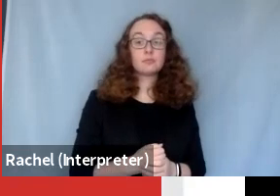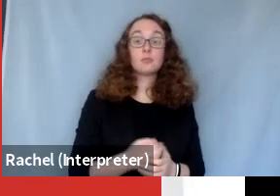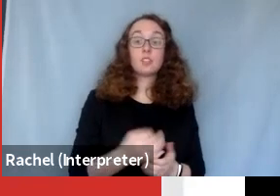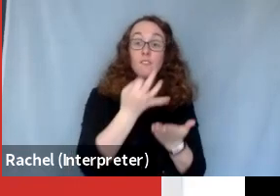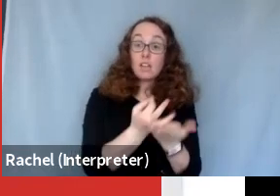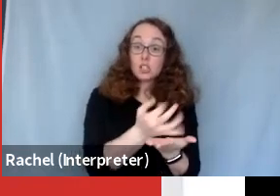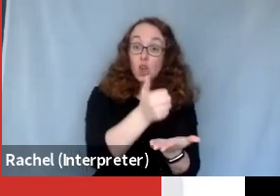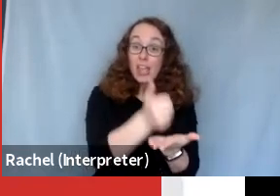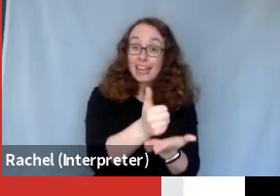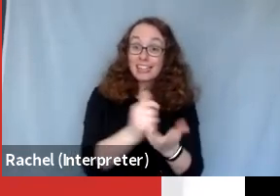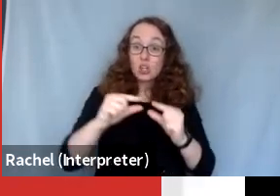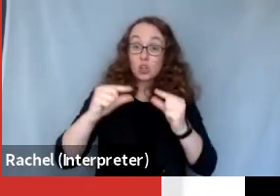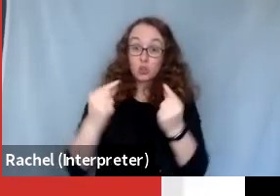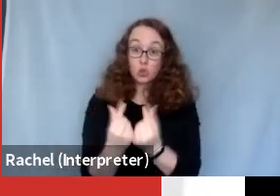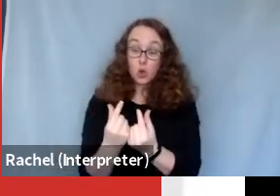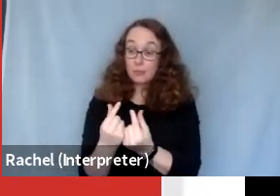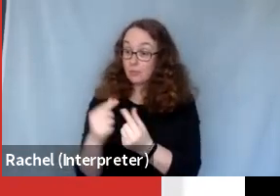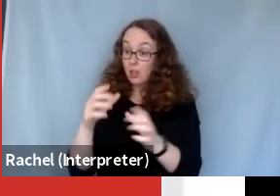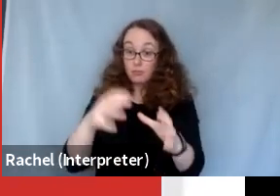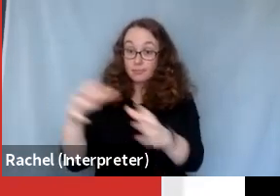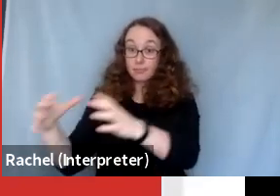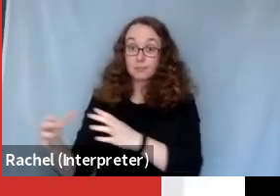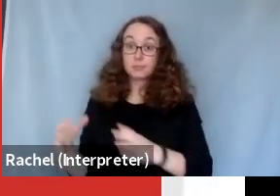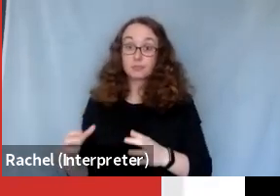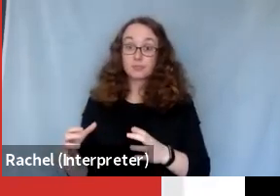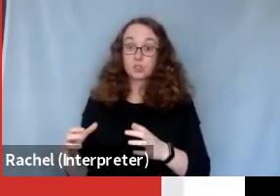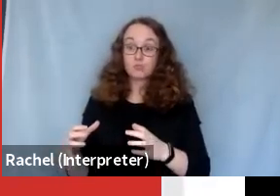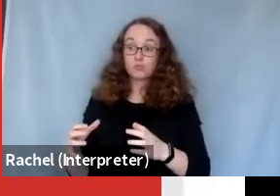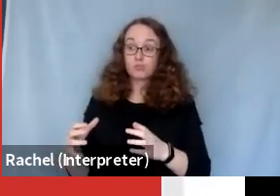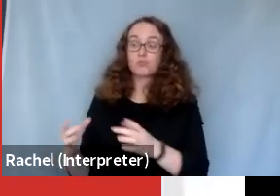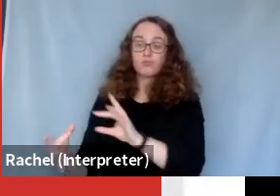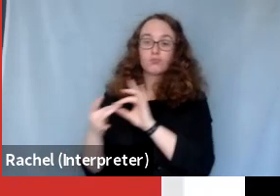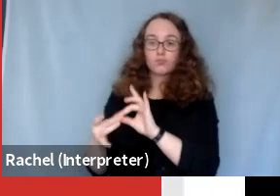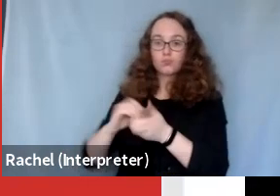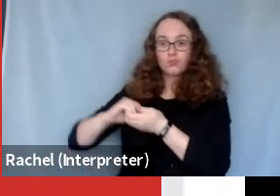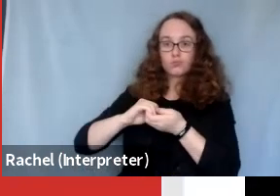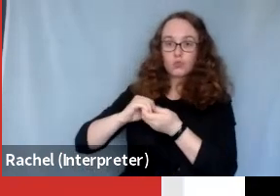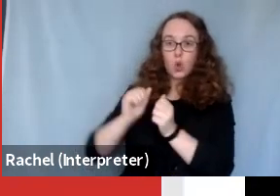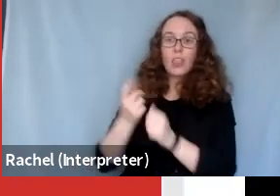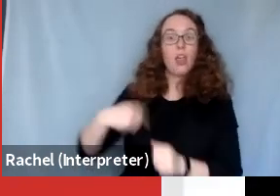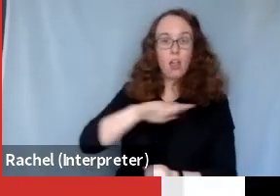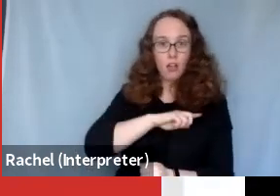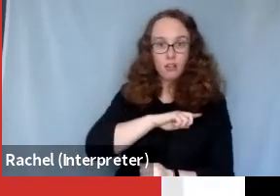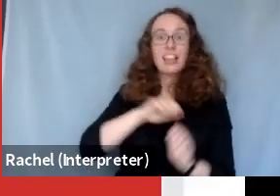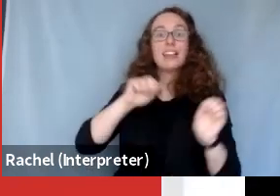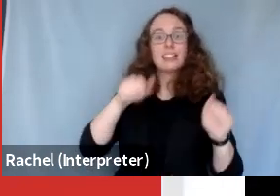are working with us to put those online. Like I said if it's EOPS, if